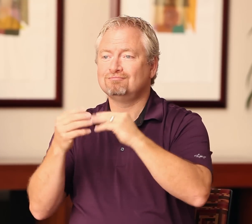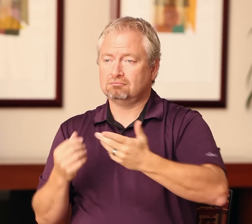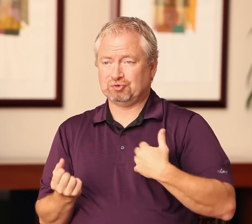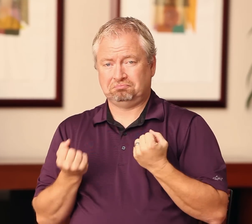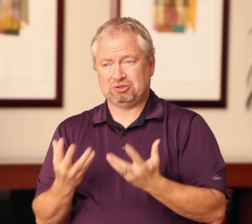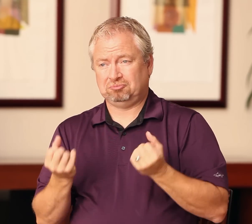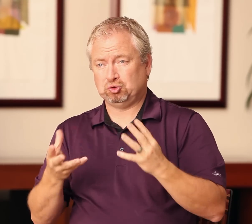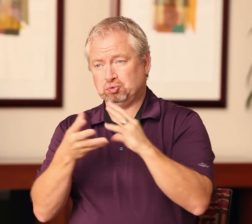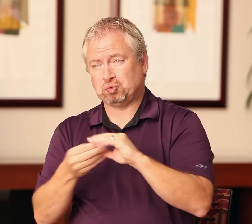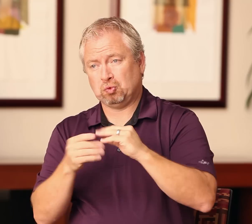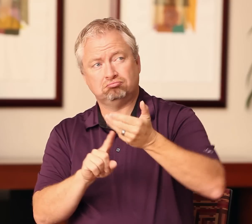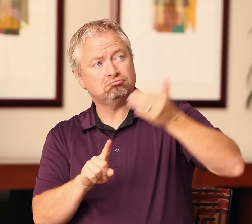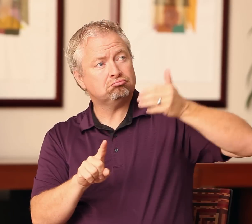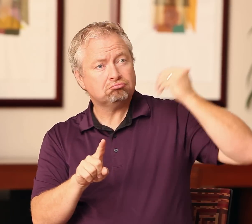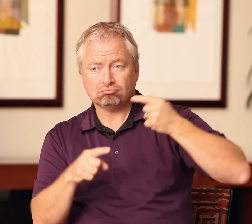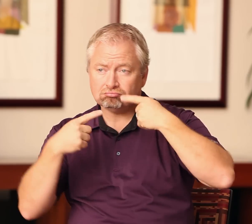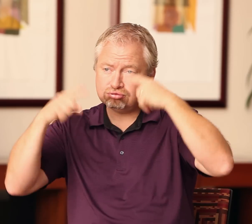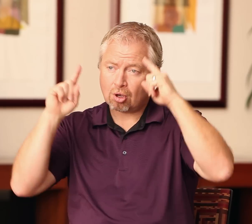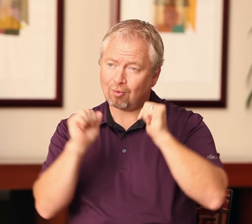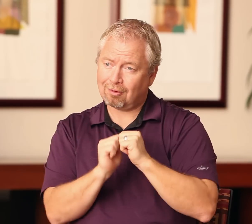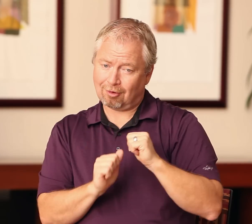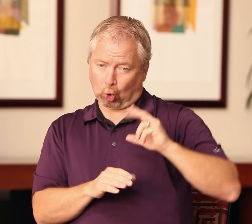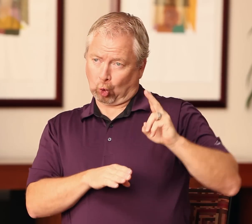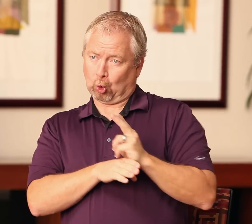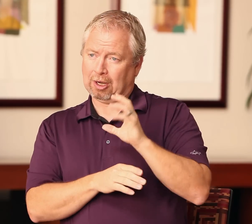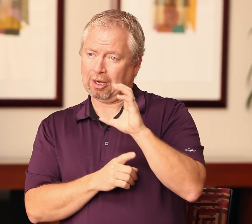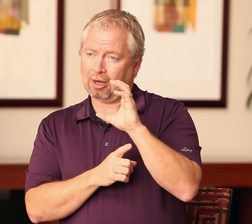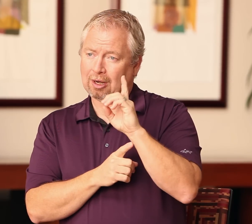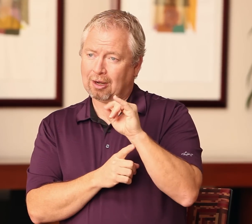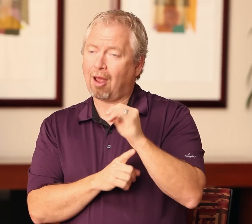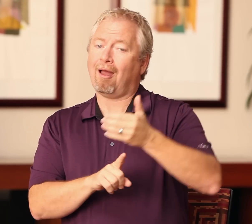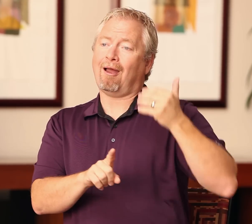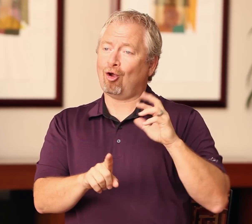with CDIs and before that, RSCs, should be recorded and become documentaries of sorts.